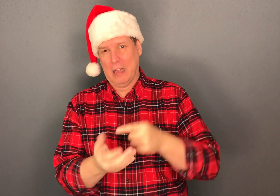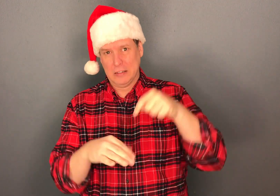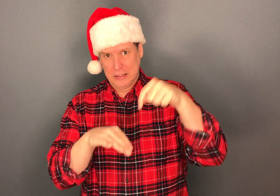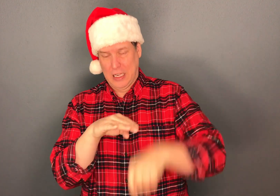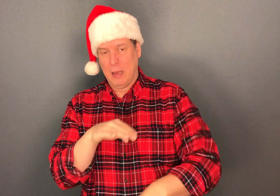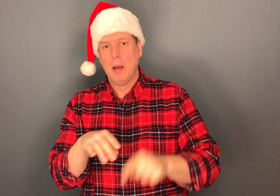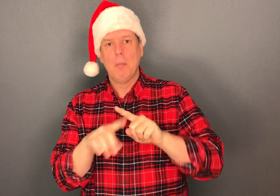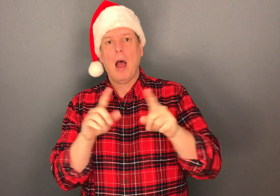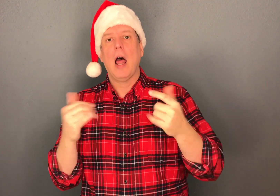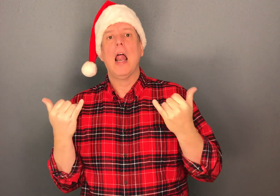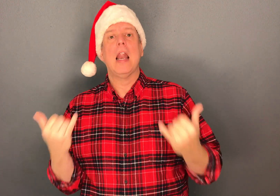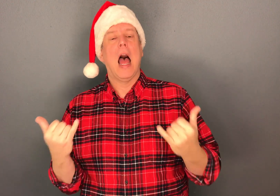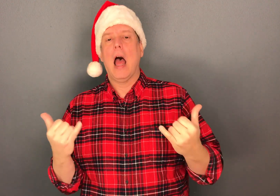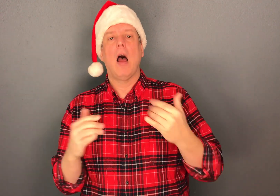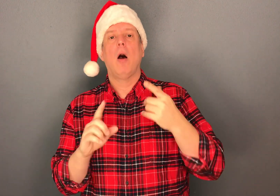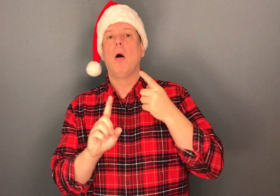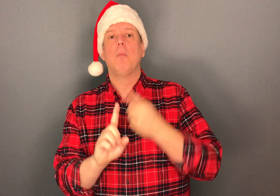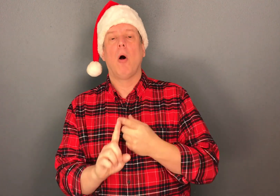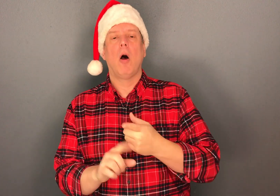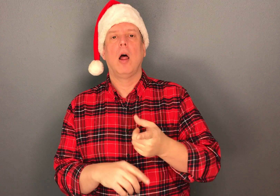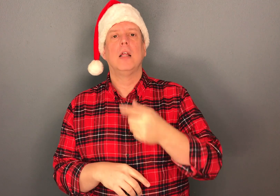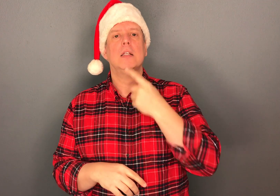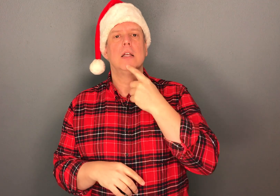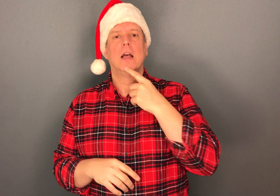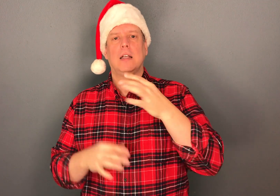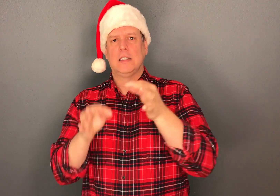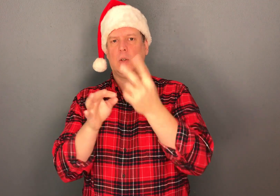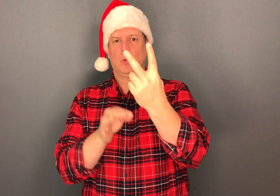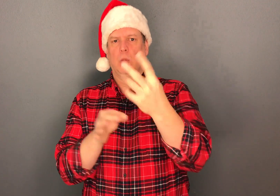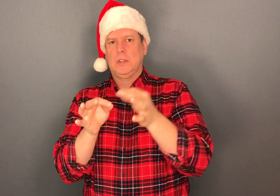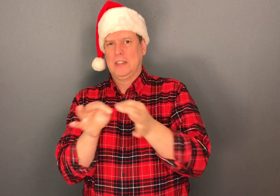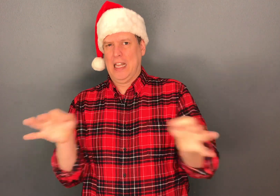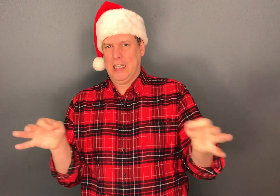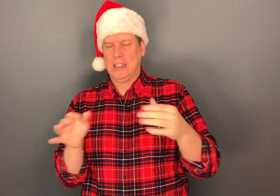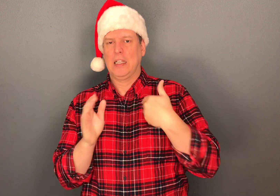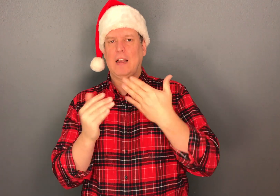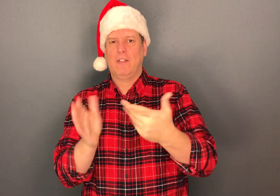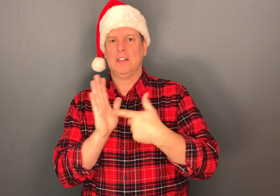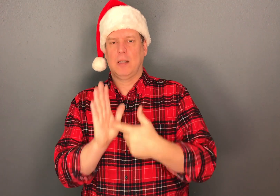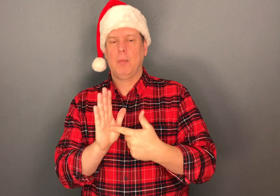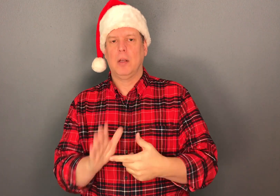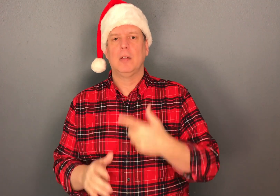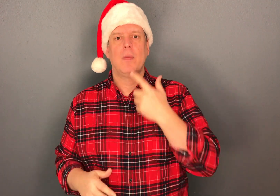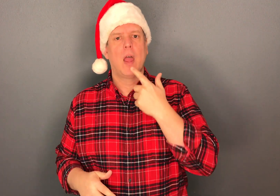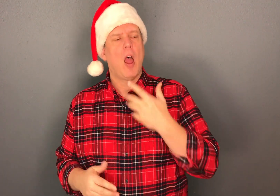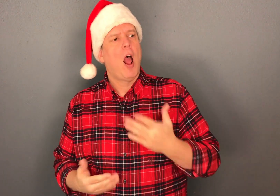session focused just on this but for now the point is that for example if I gave